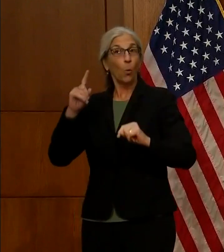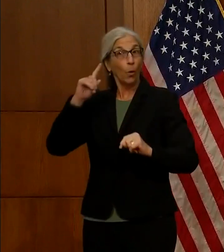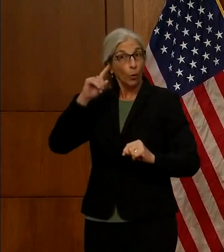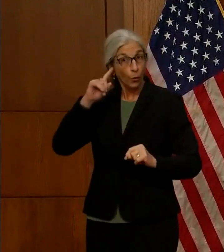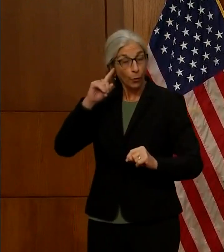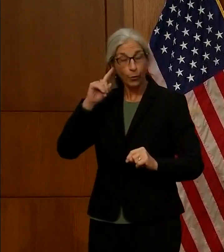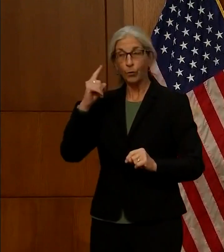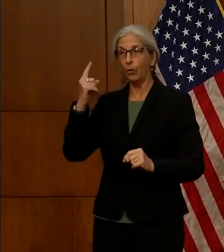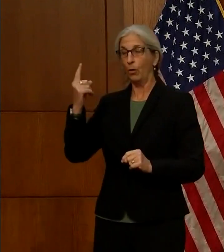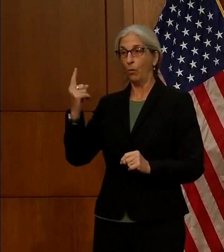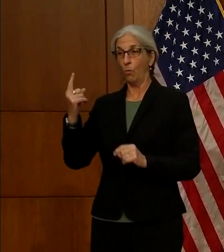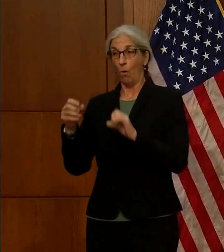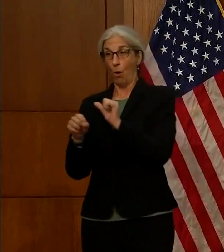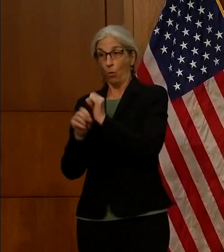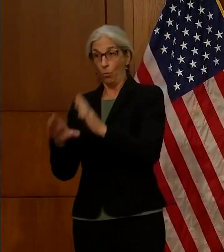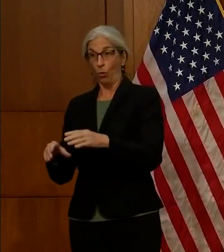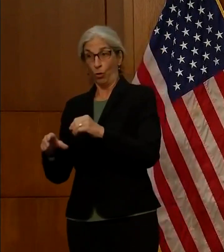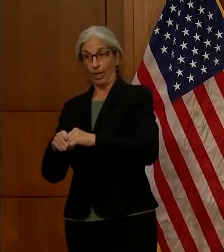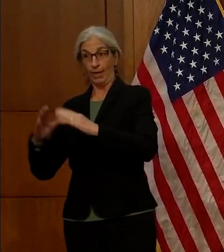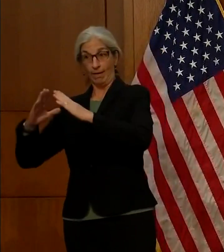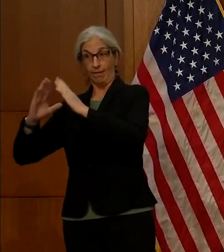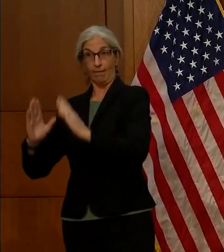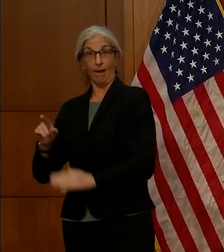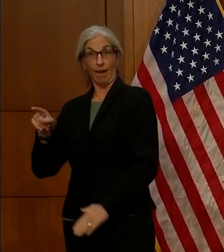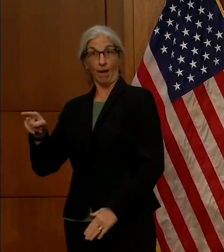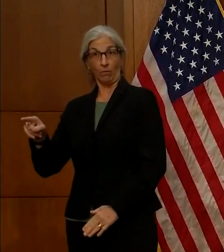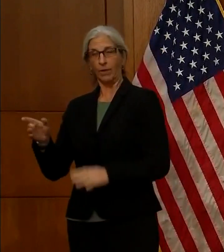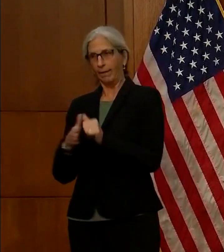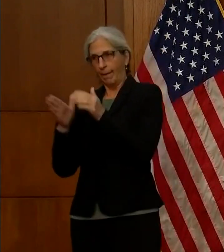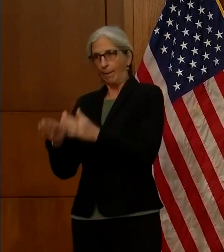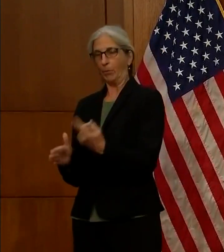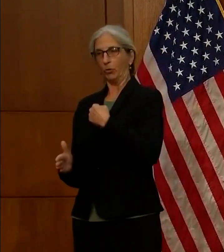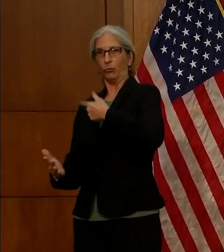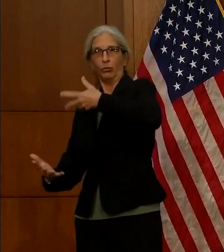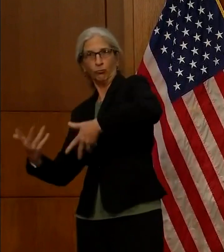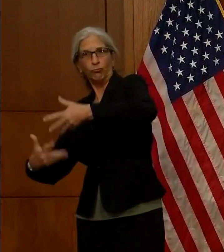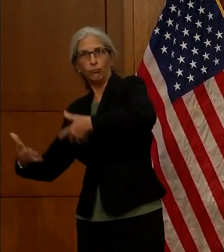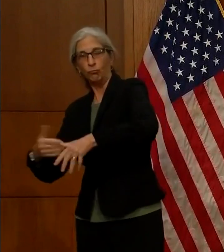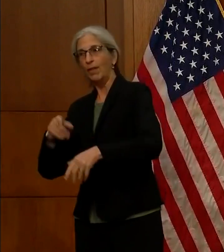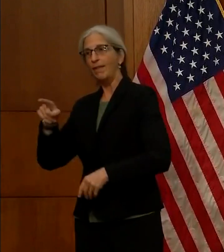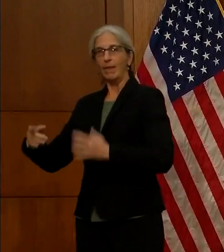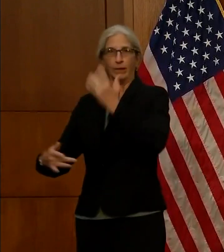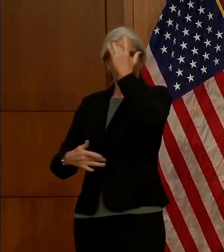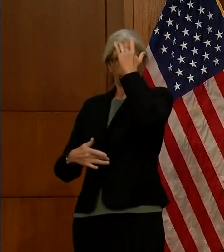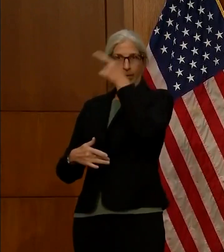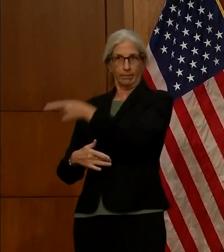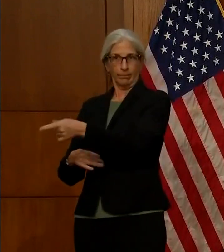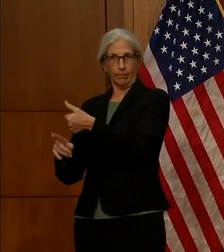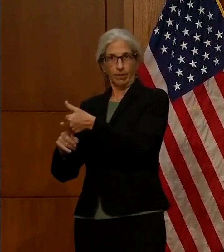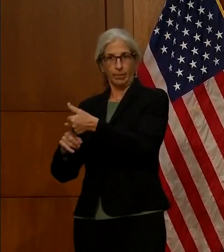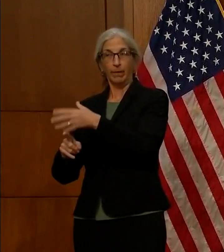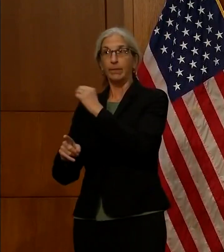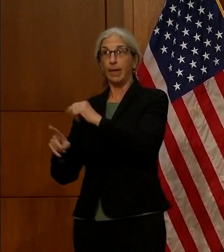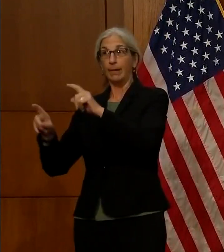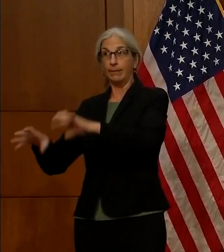SEPTEMBER WE WERE NOTIFIED- THAT ONE OF THE WORKERS IN THE MANSION THAT WE'RE YOU HAVE A